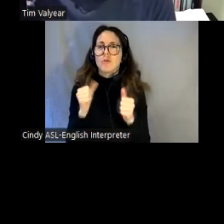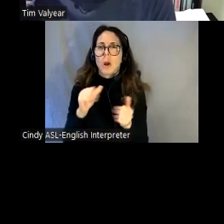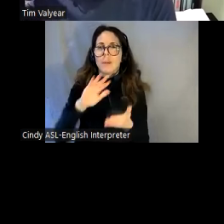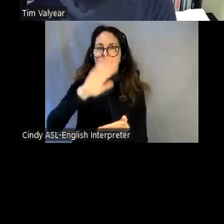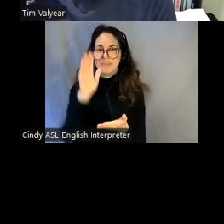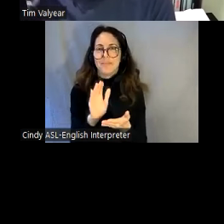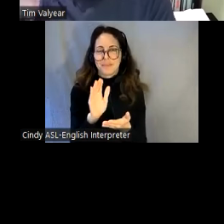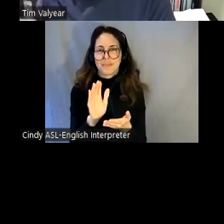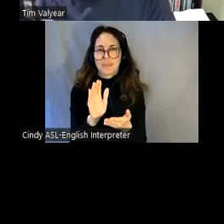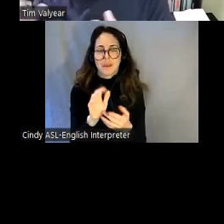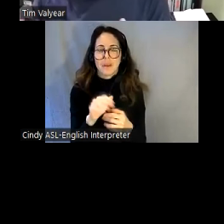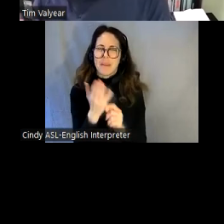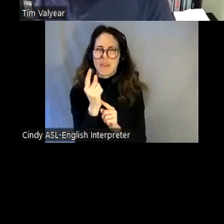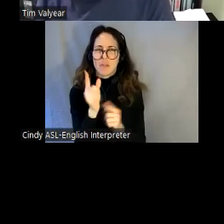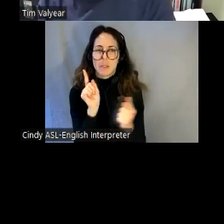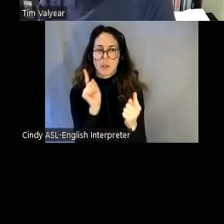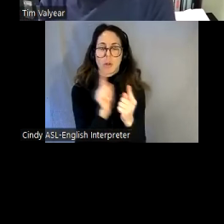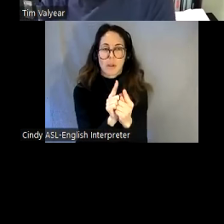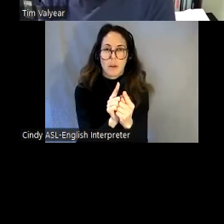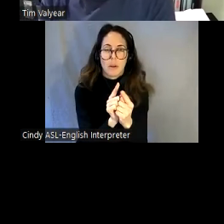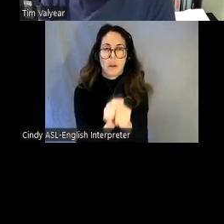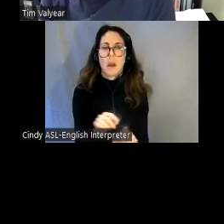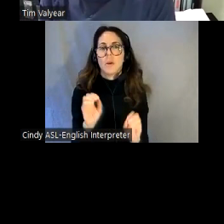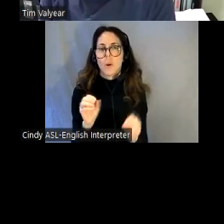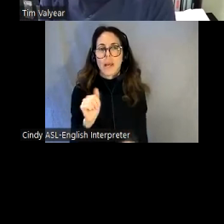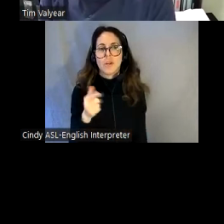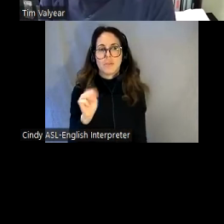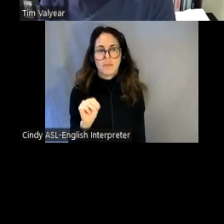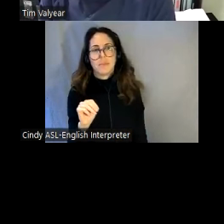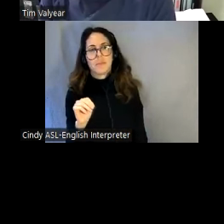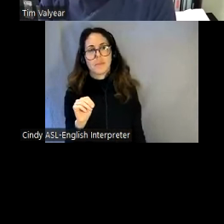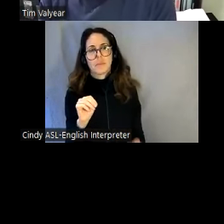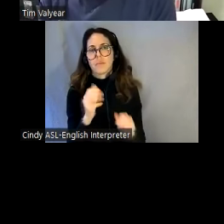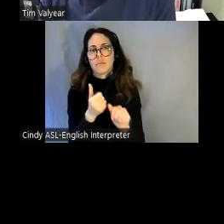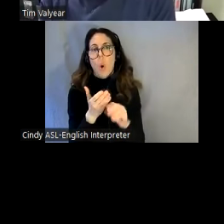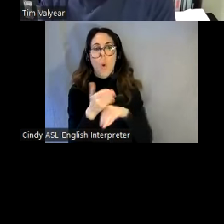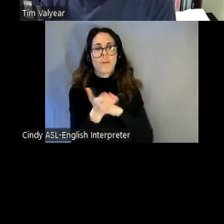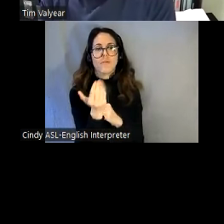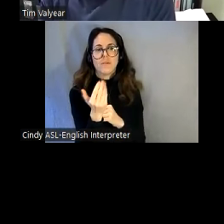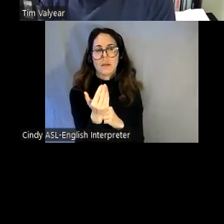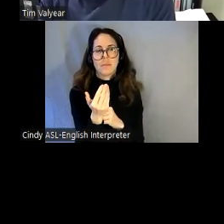windows should be open if the client can tolerate it.